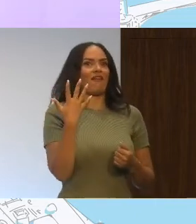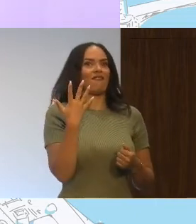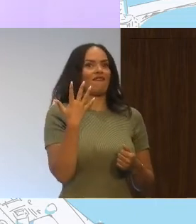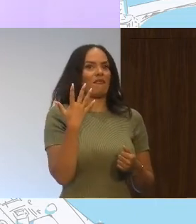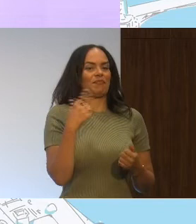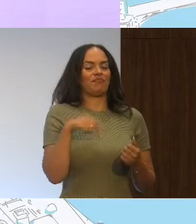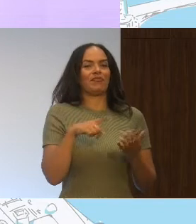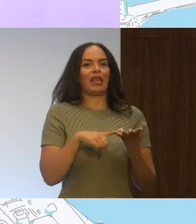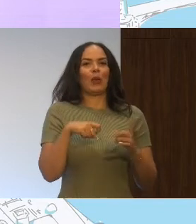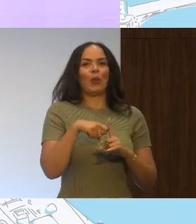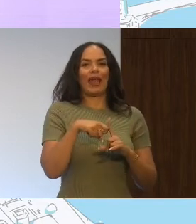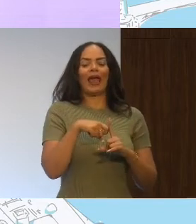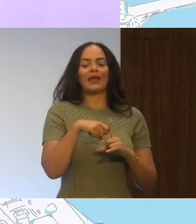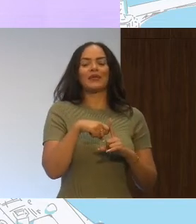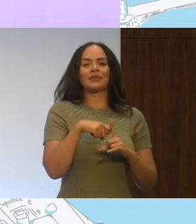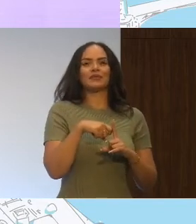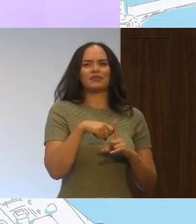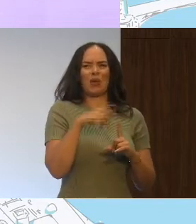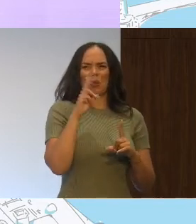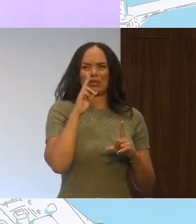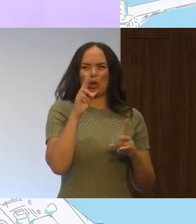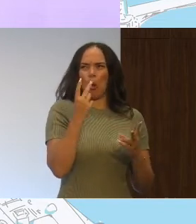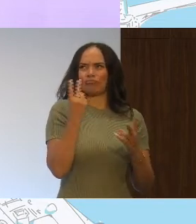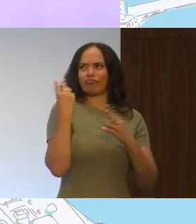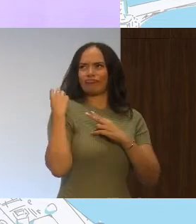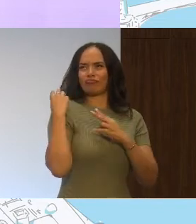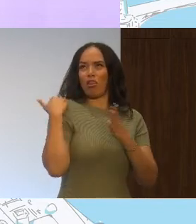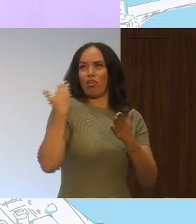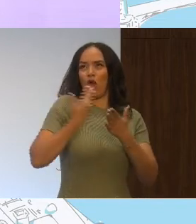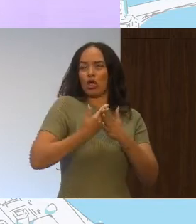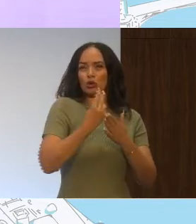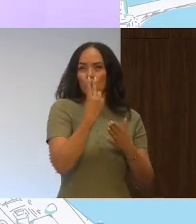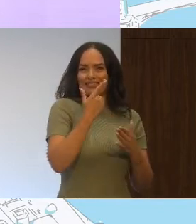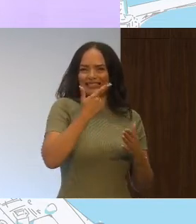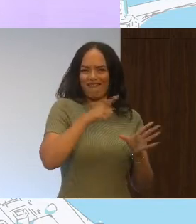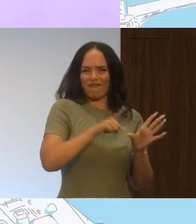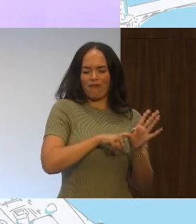and we saw in the last 27 years a whole sort of paradigm shift.